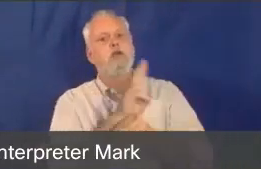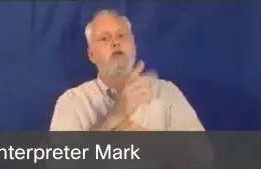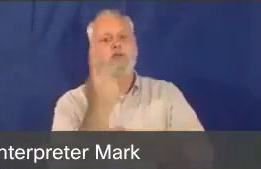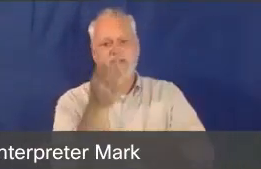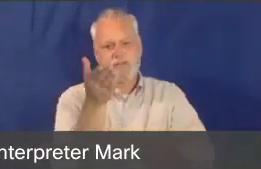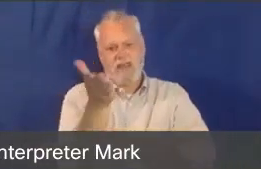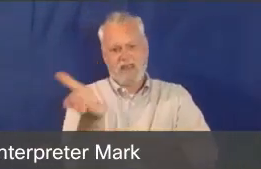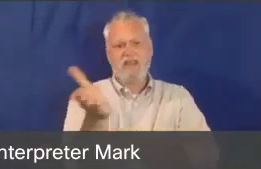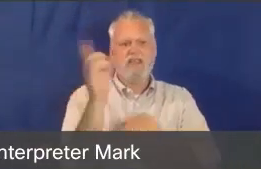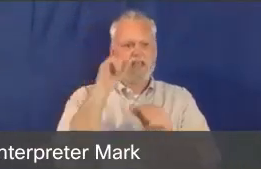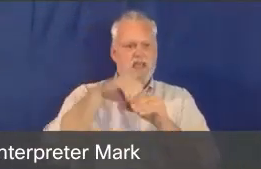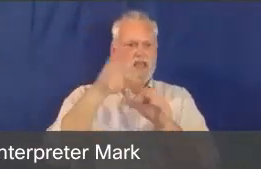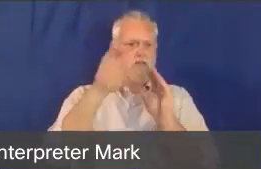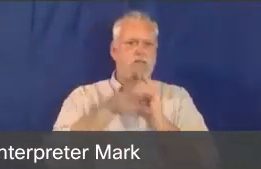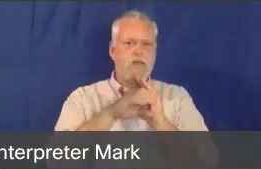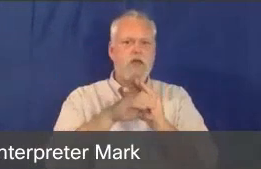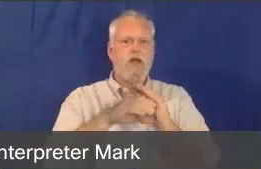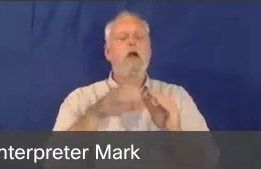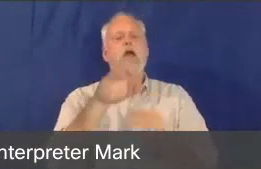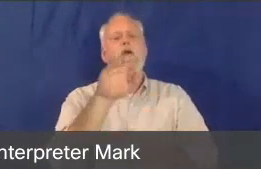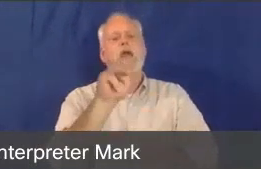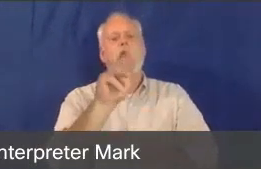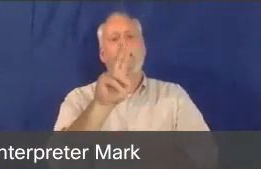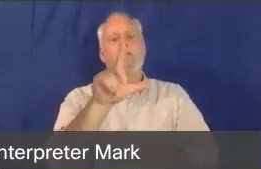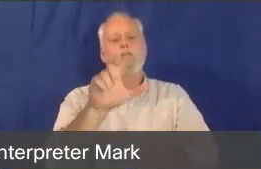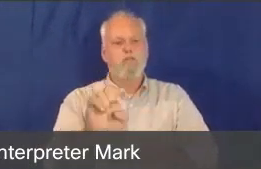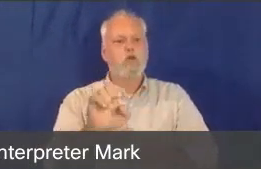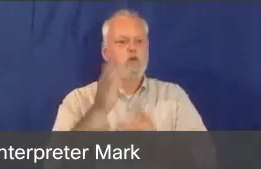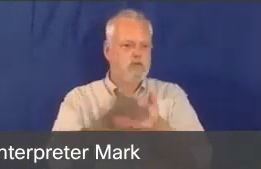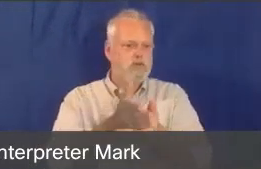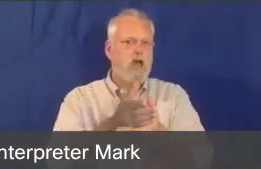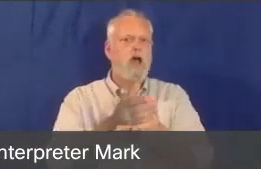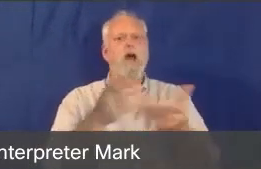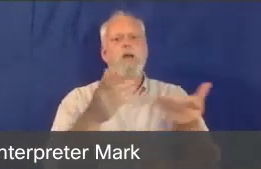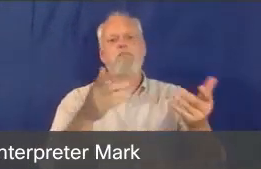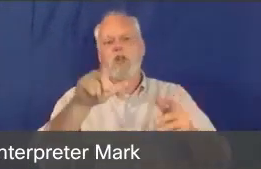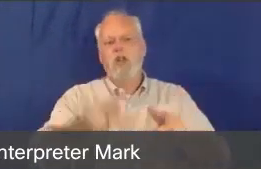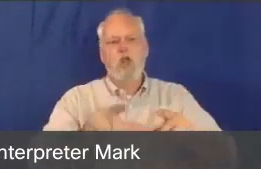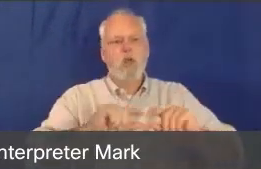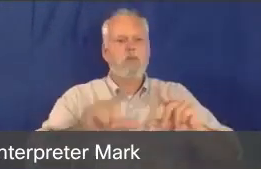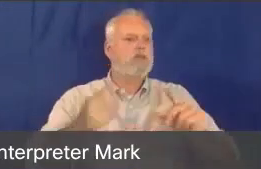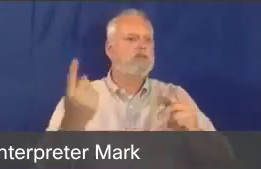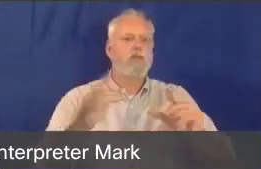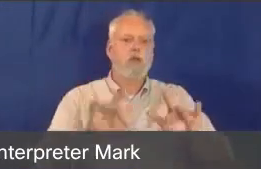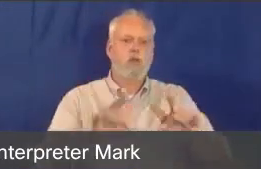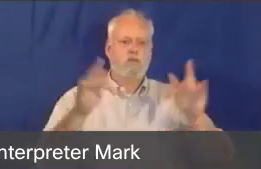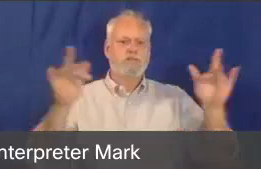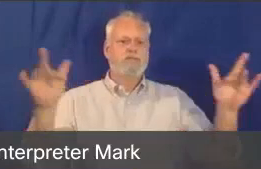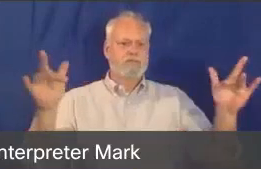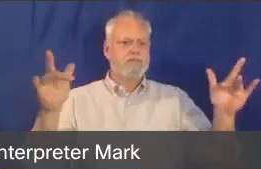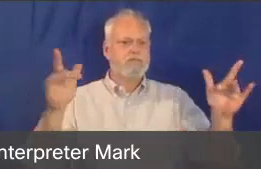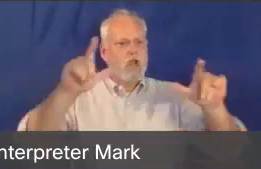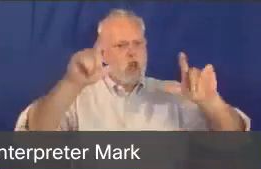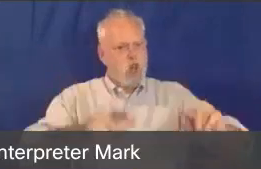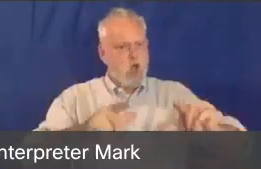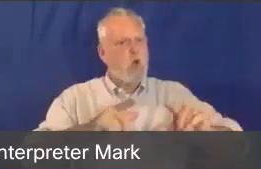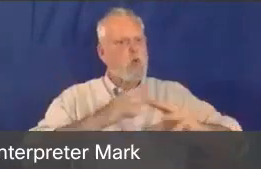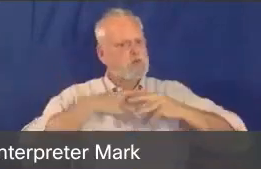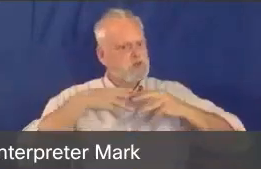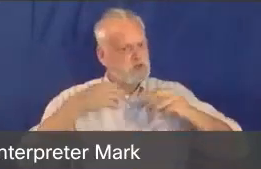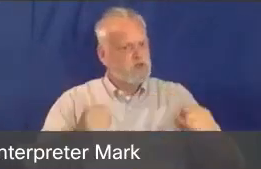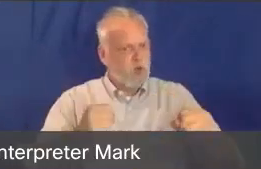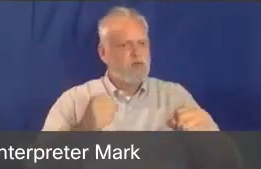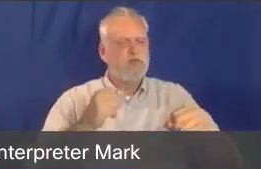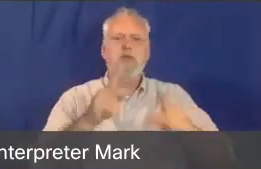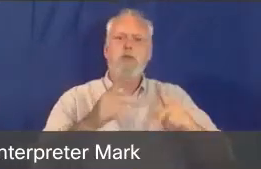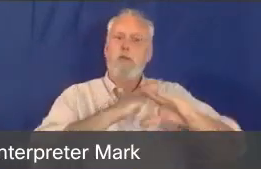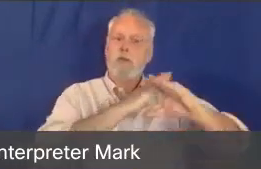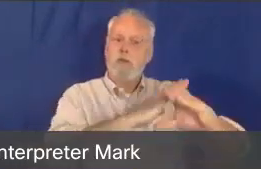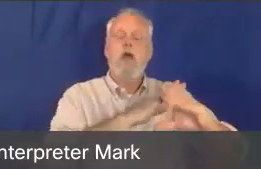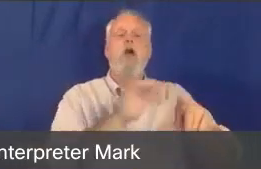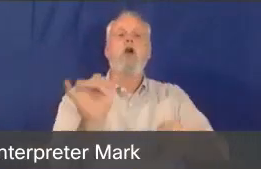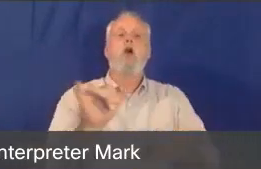So, a concrete we'll stop a low median edge something with a reflective side. That's low, but durable and strong so that people are protected. Well, also, the new shed is retained.